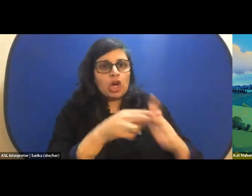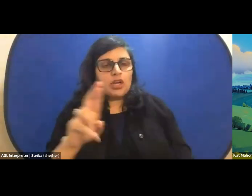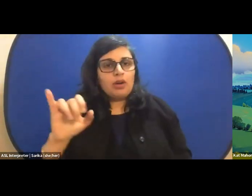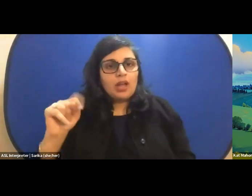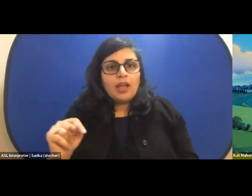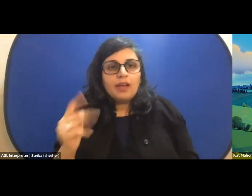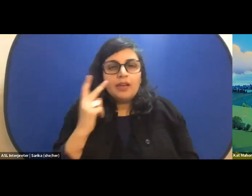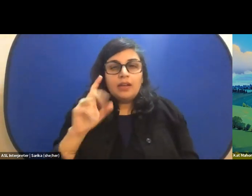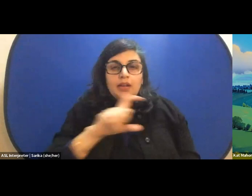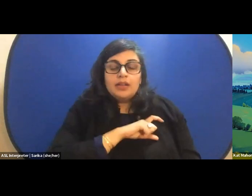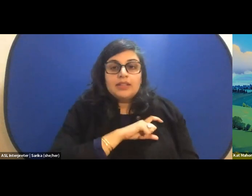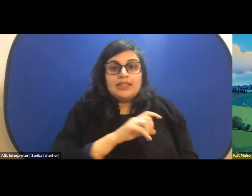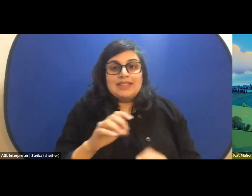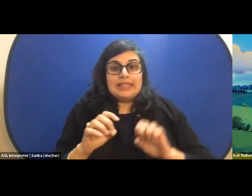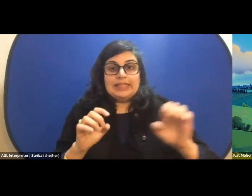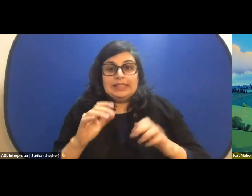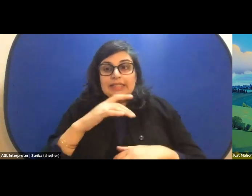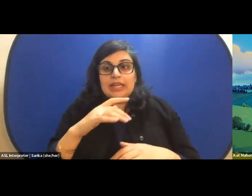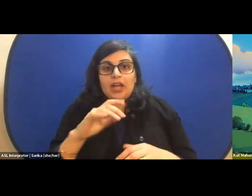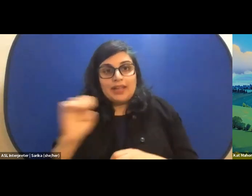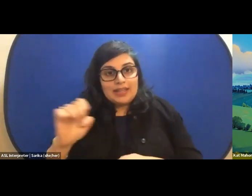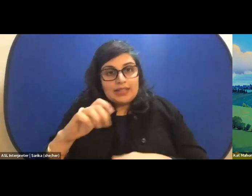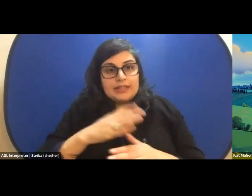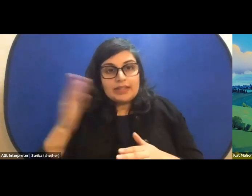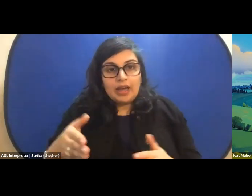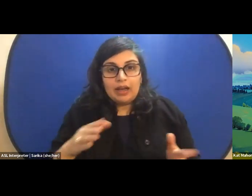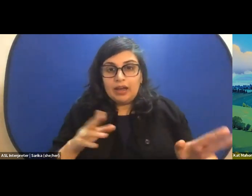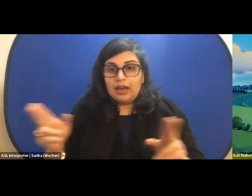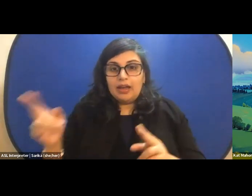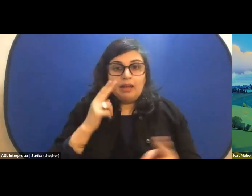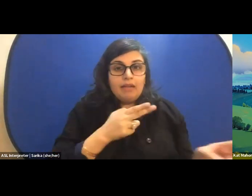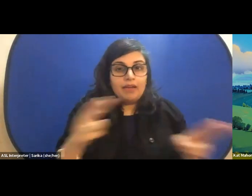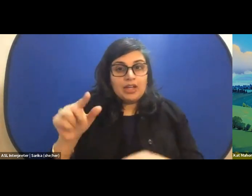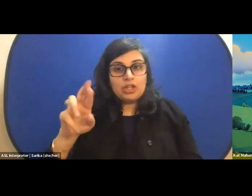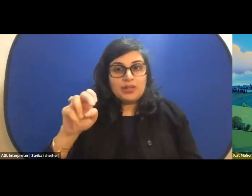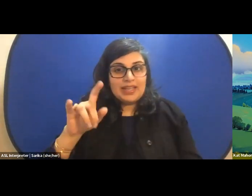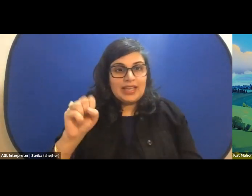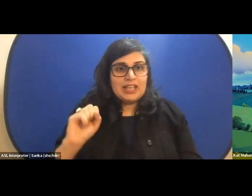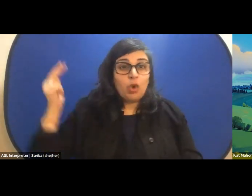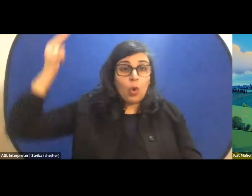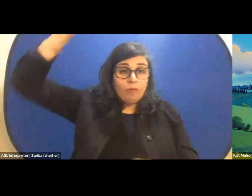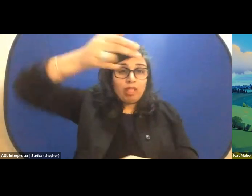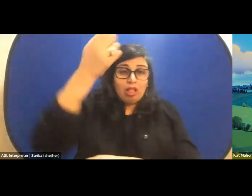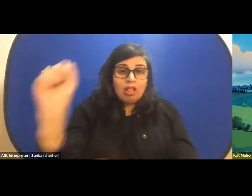declare a riot, the police started a riot. They heard protestors walking by apartment